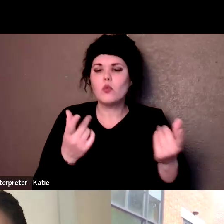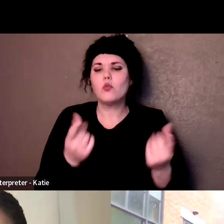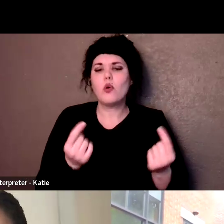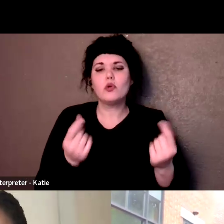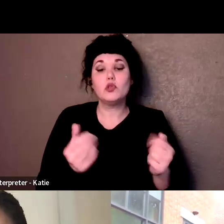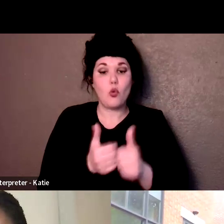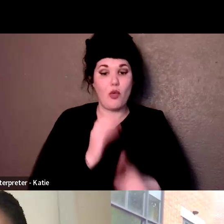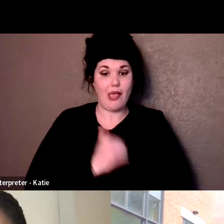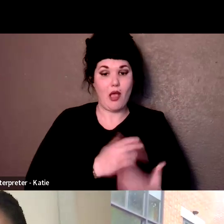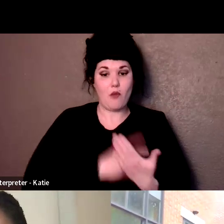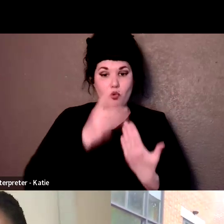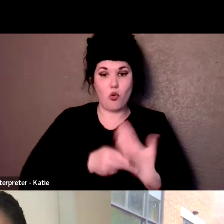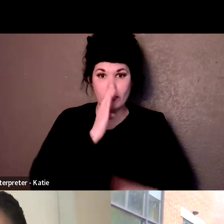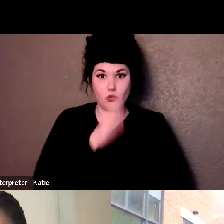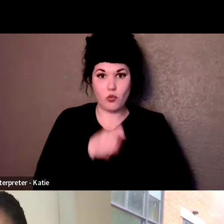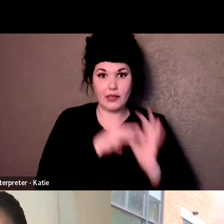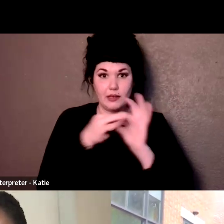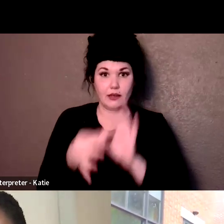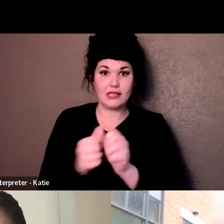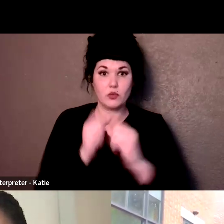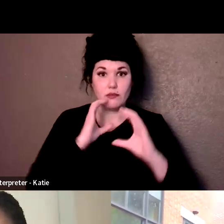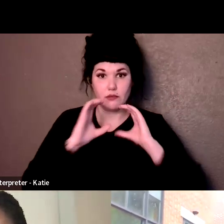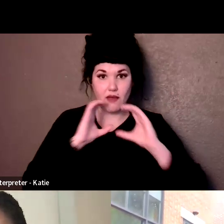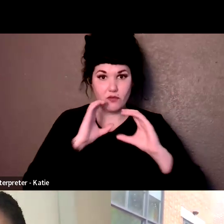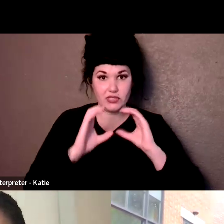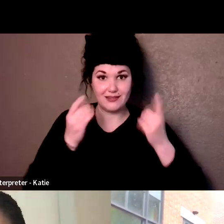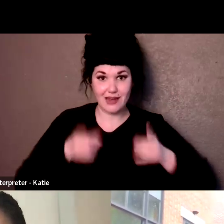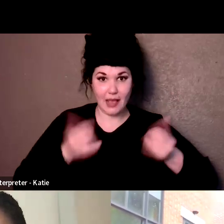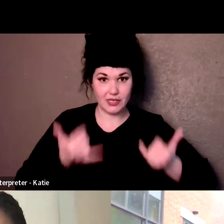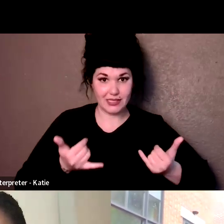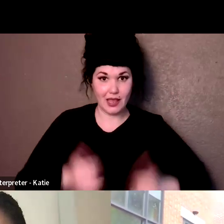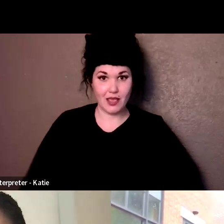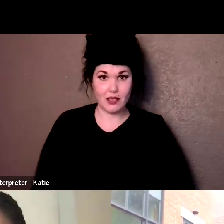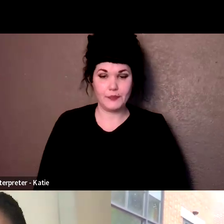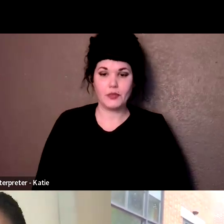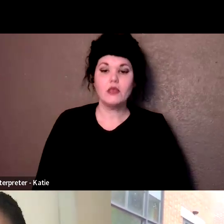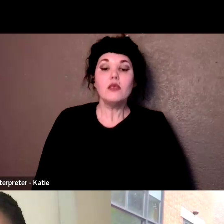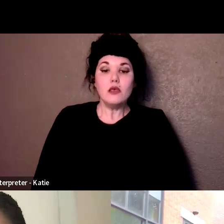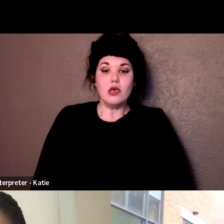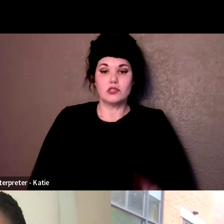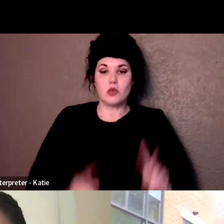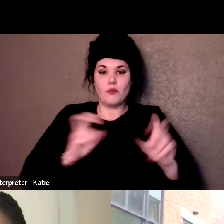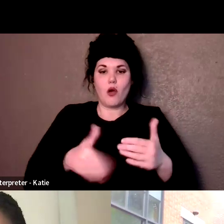with the conversation today. So, the All of Us Research Program, as we kind of briefly mentioned,